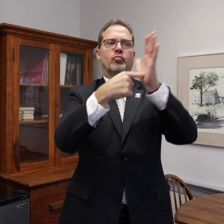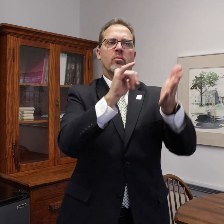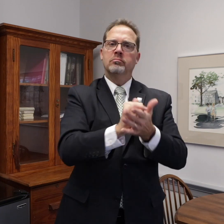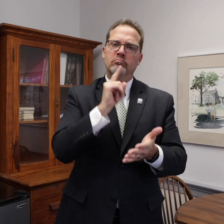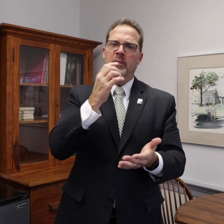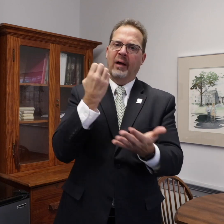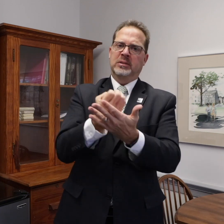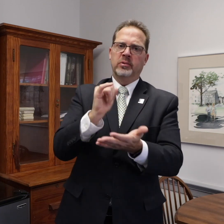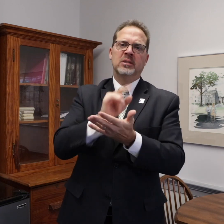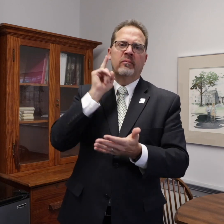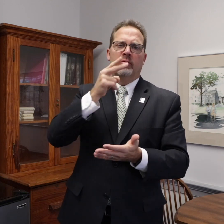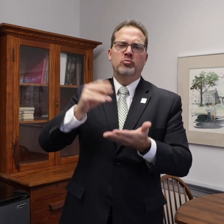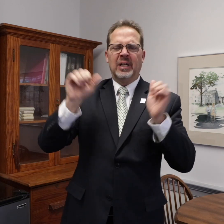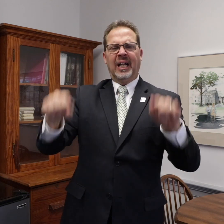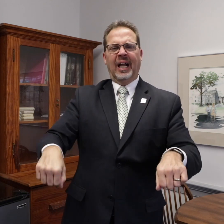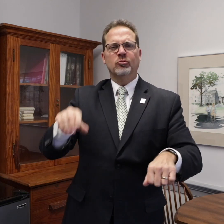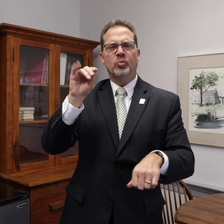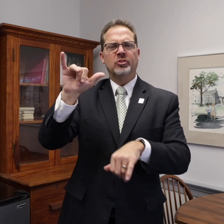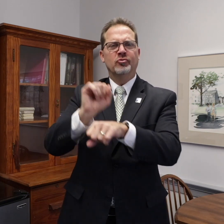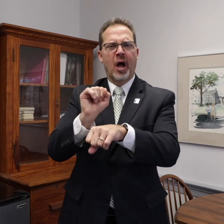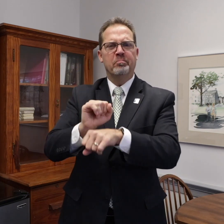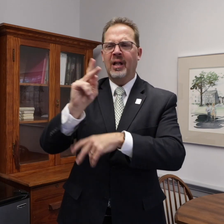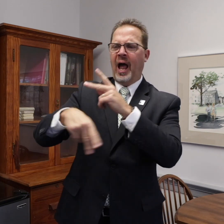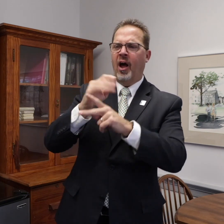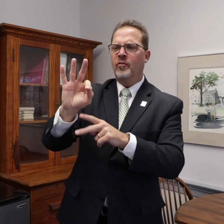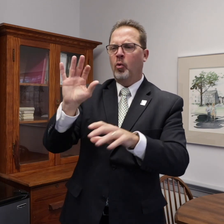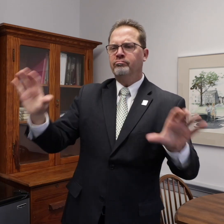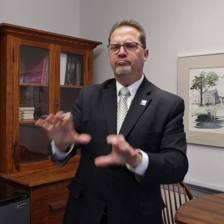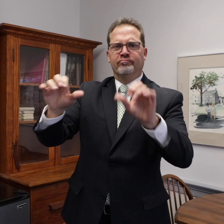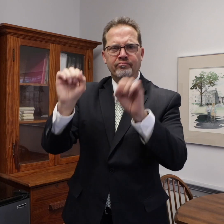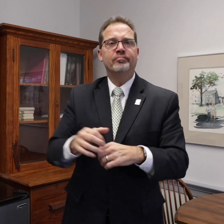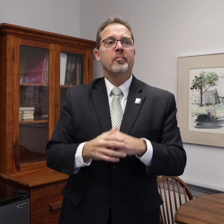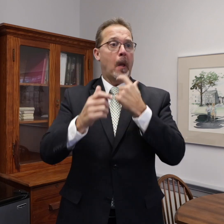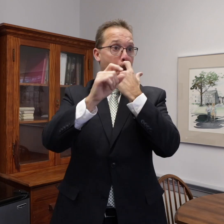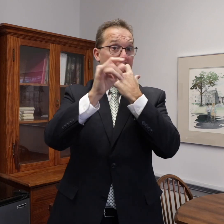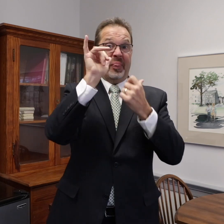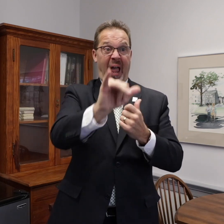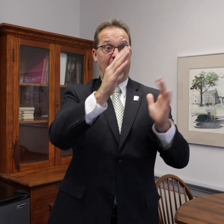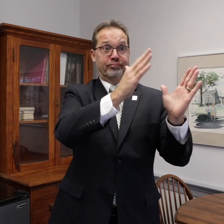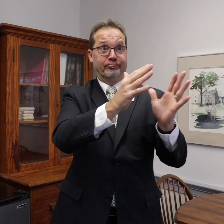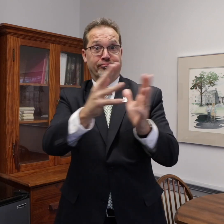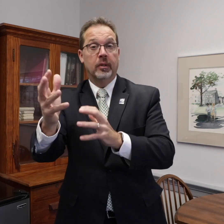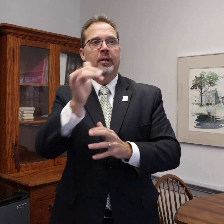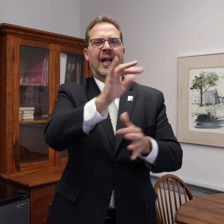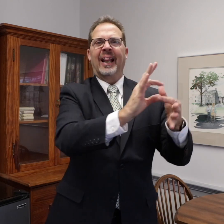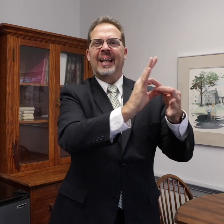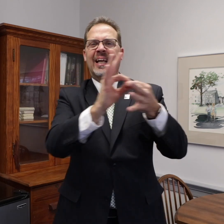successful working in the technology field. That being said, over the last few